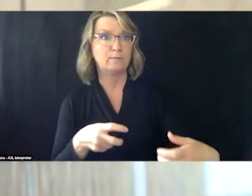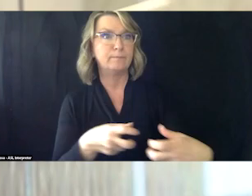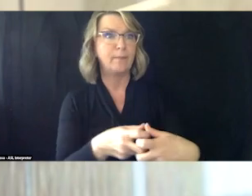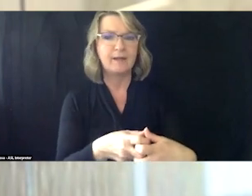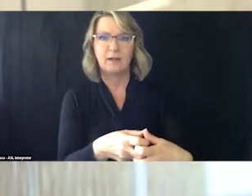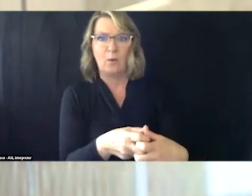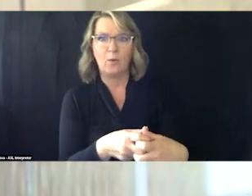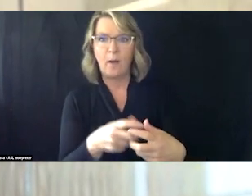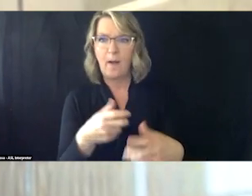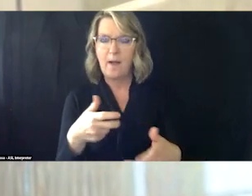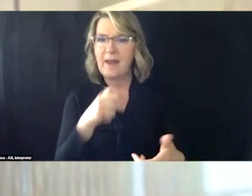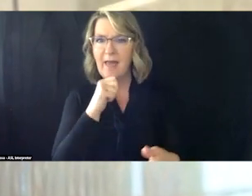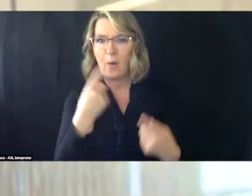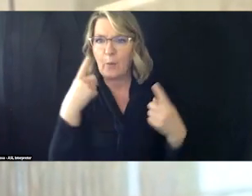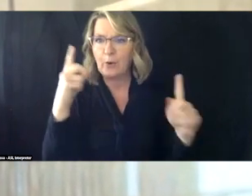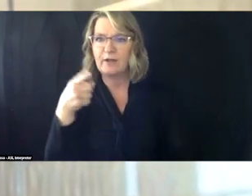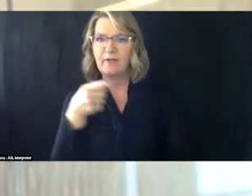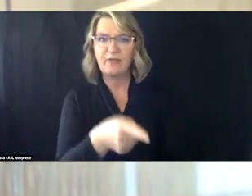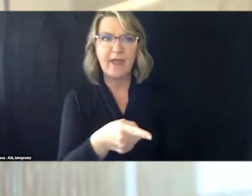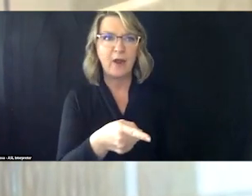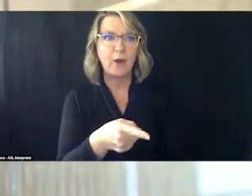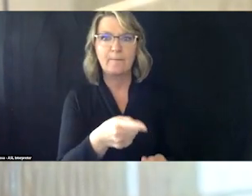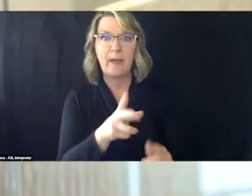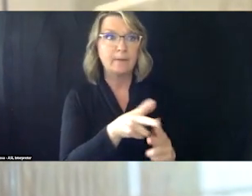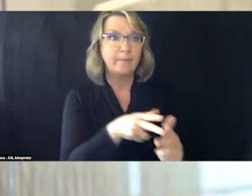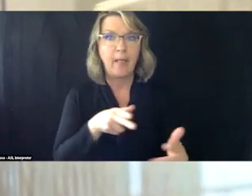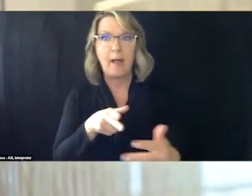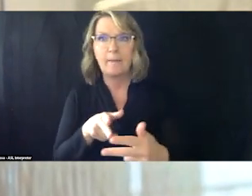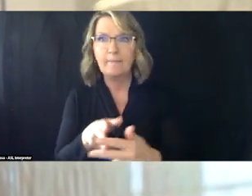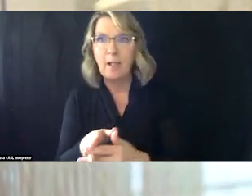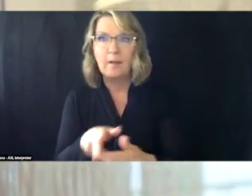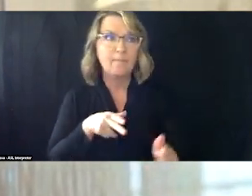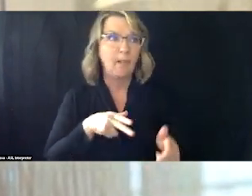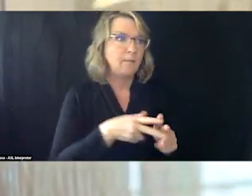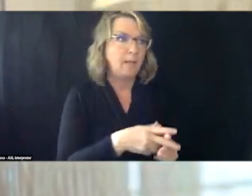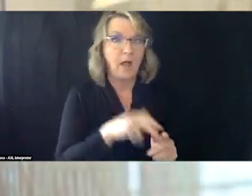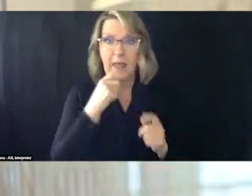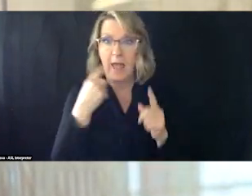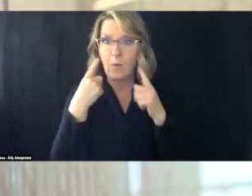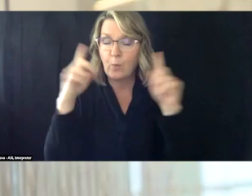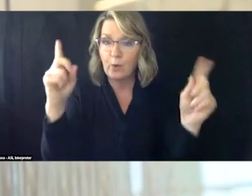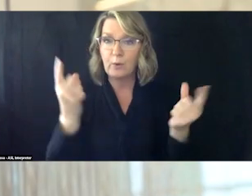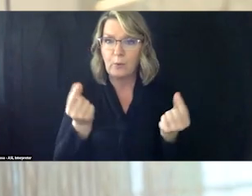working where our tabulators plugged into we try a few other different outlets it's still not working